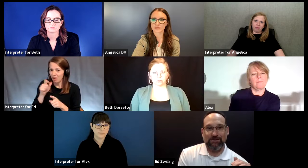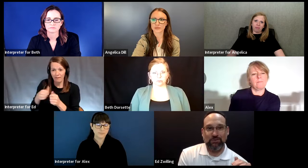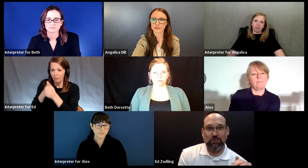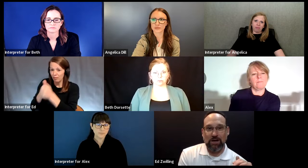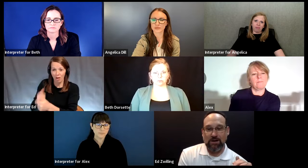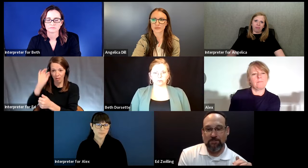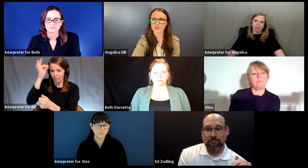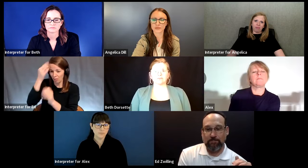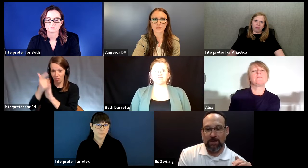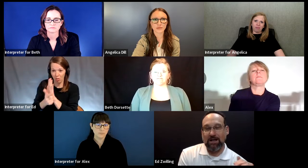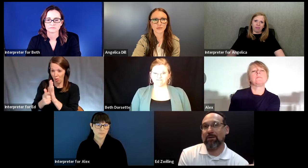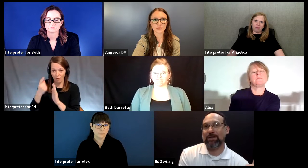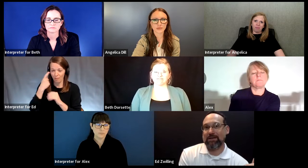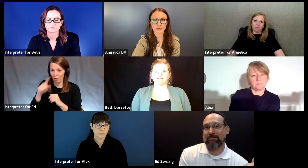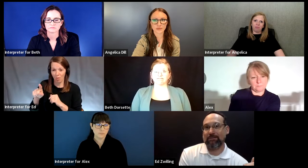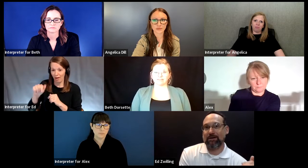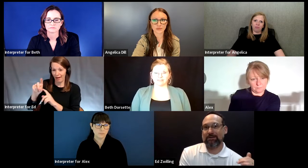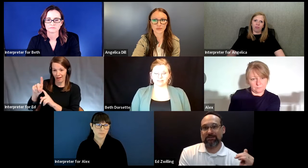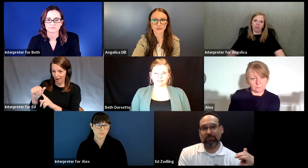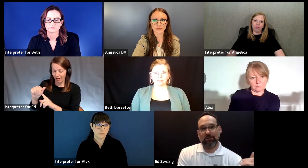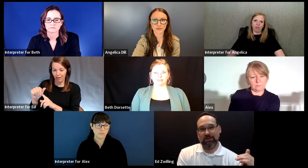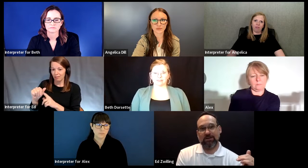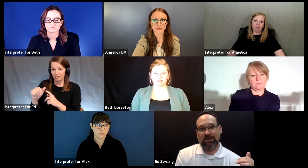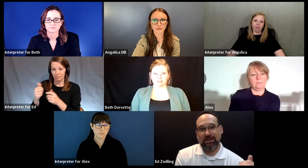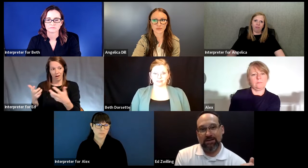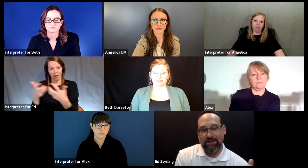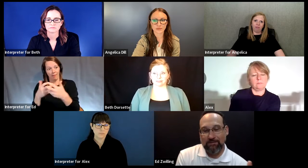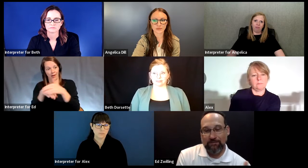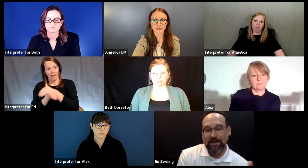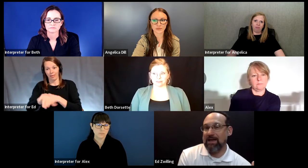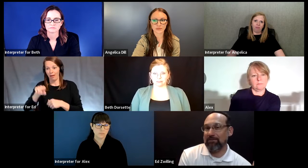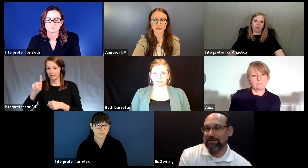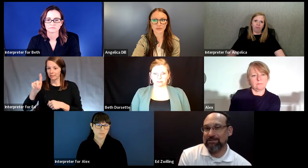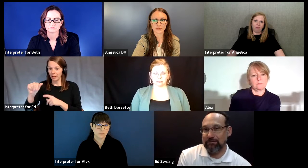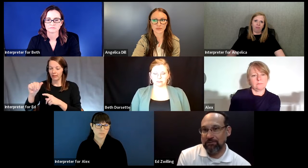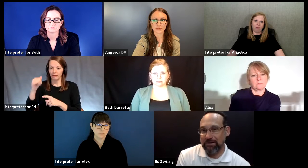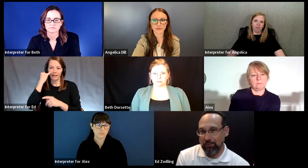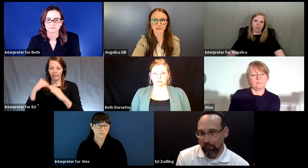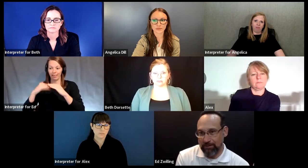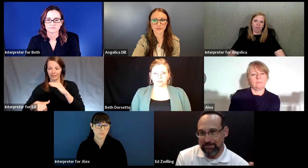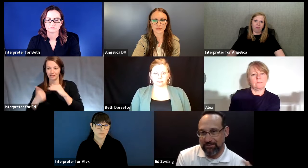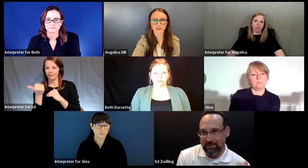to accommodate a disability. If they have less than 15 employees.